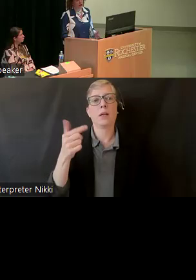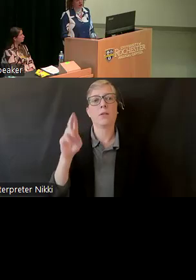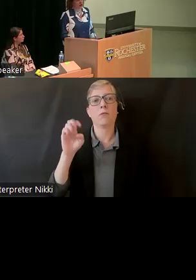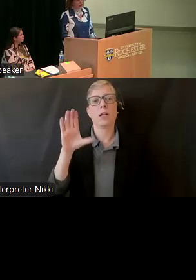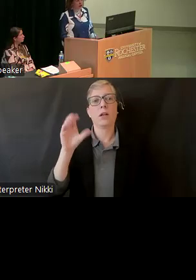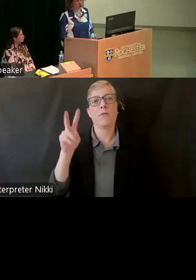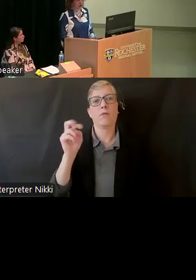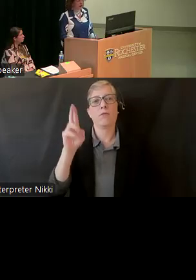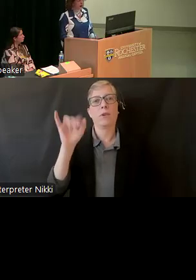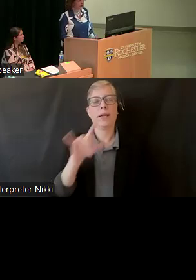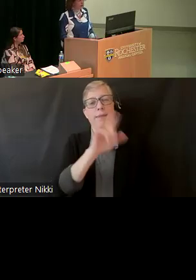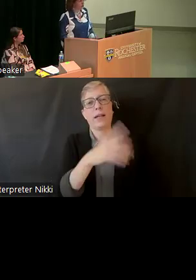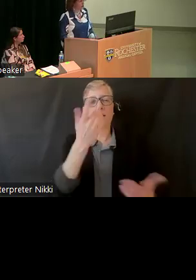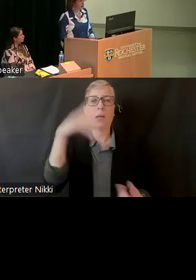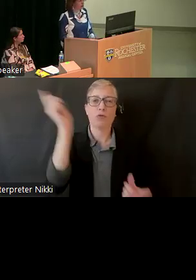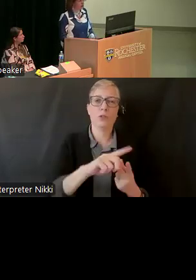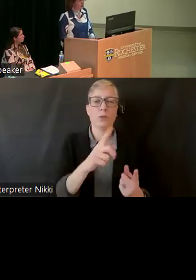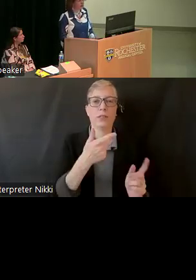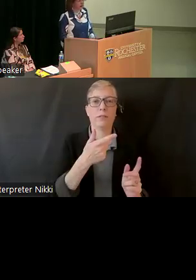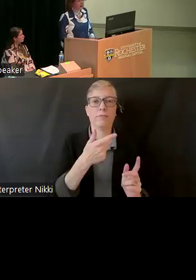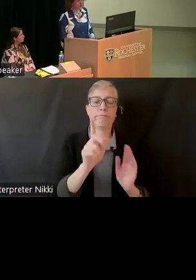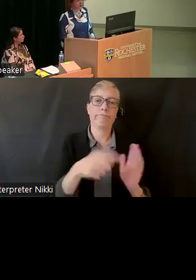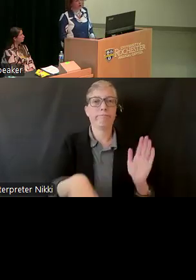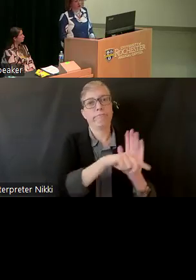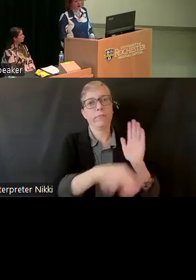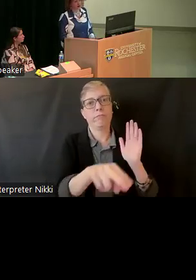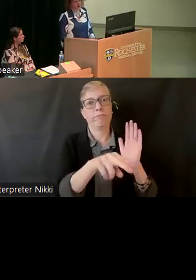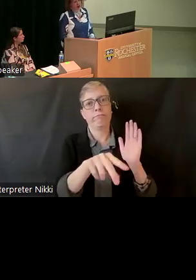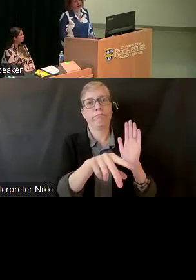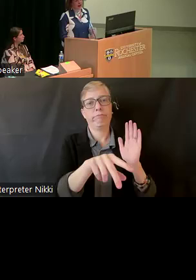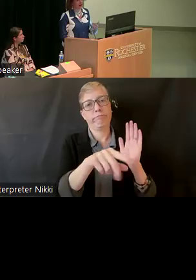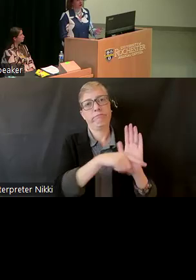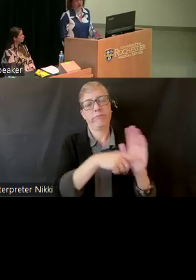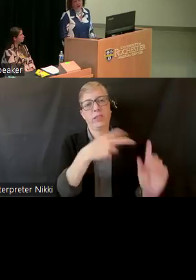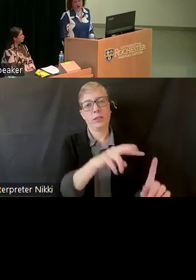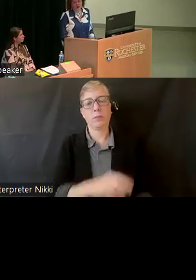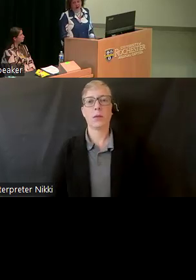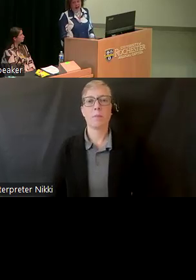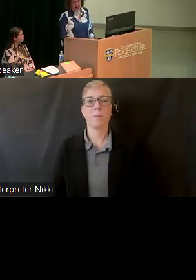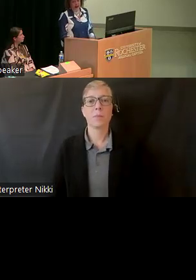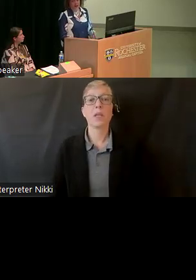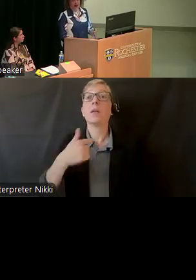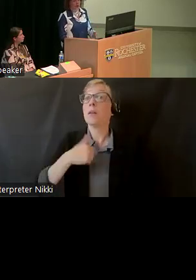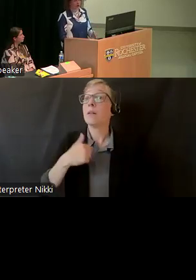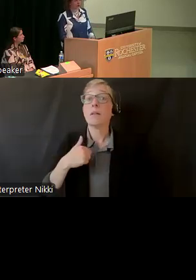really create opportunity for well-being in the workplace i can't do it alone i can meet with